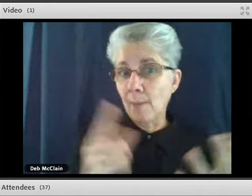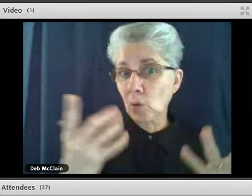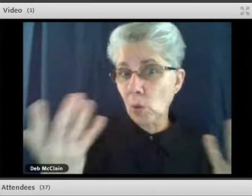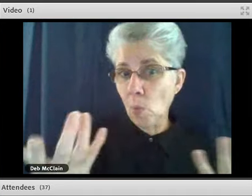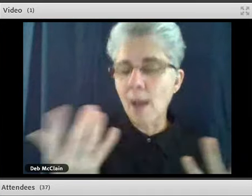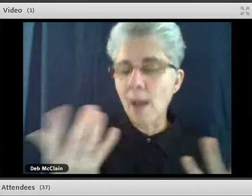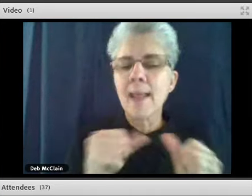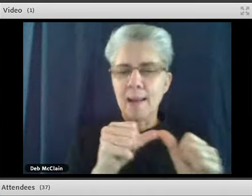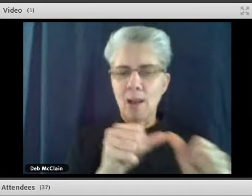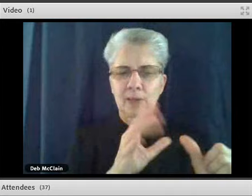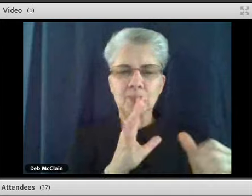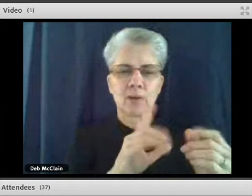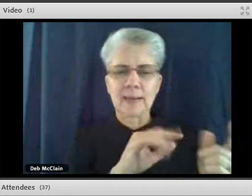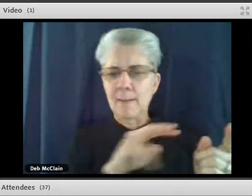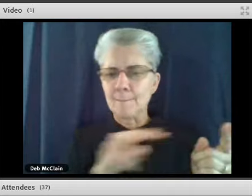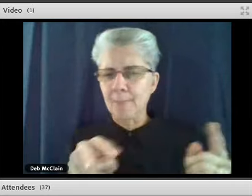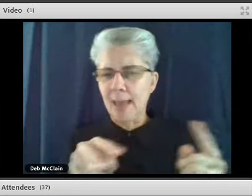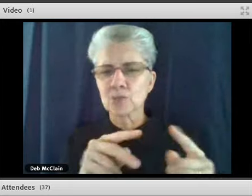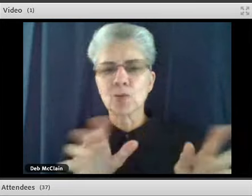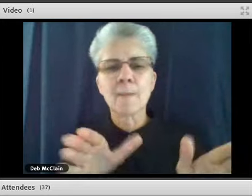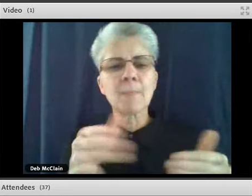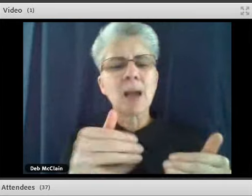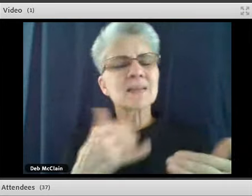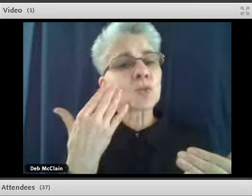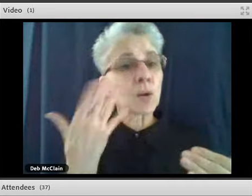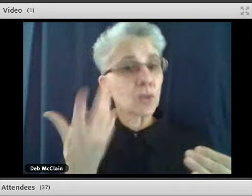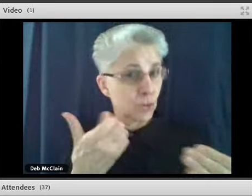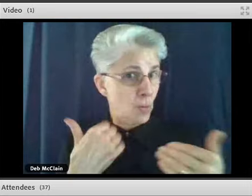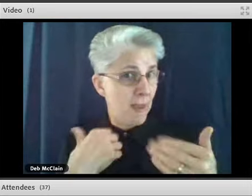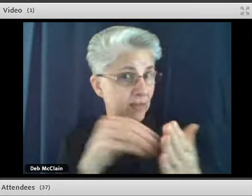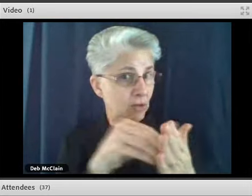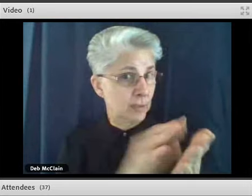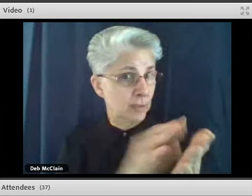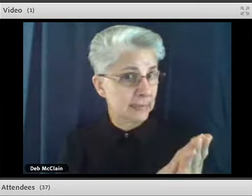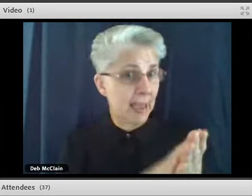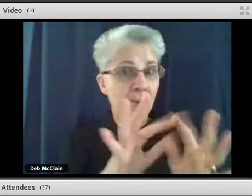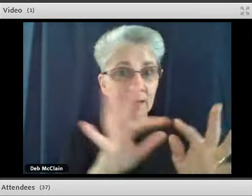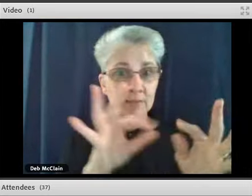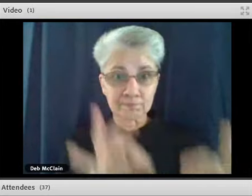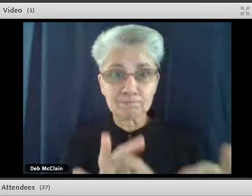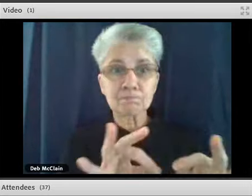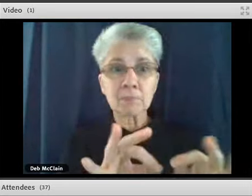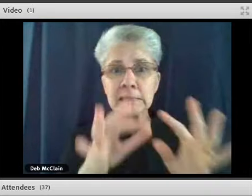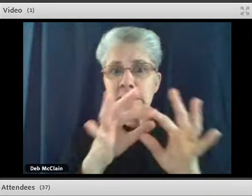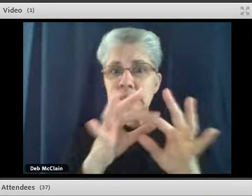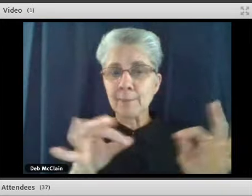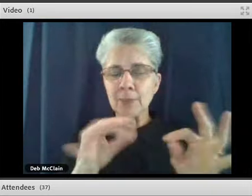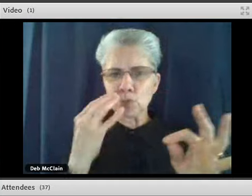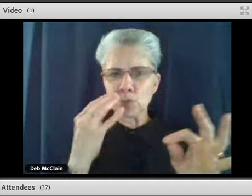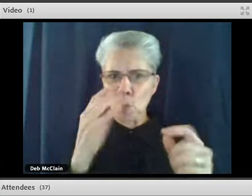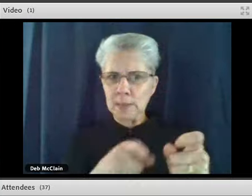what is it look like at your library? And I'll keep talking, and come back to the chat box. But I just want to know, do you have it in writing?